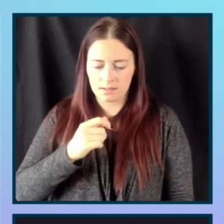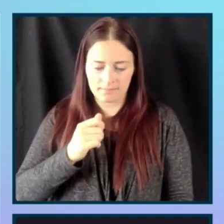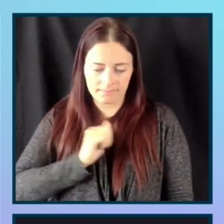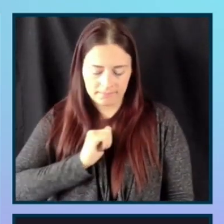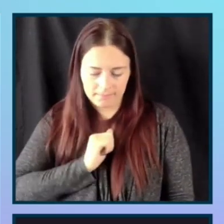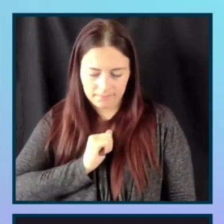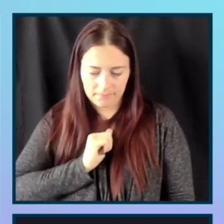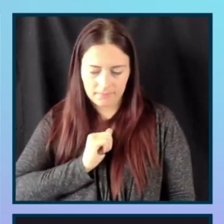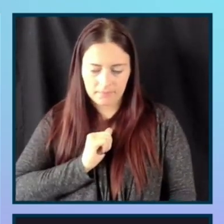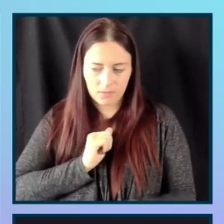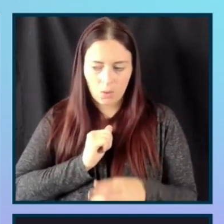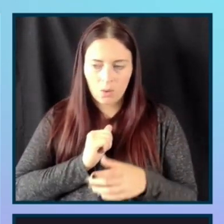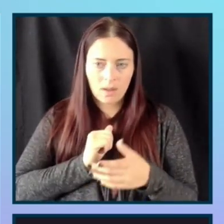are going to exclude by doing this.